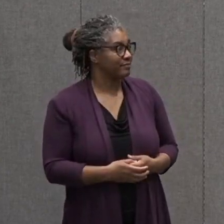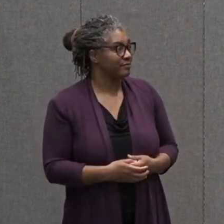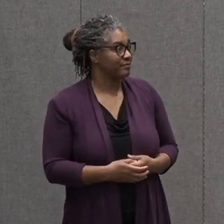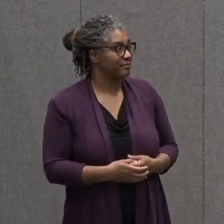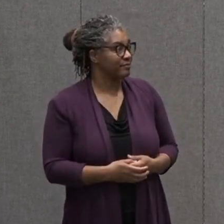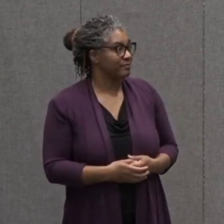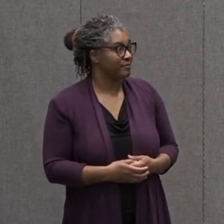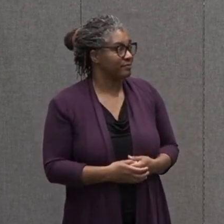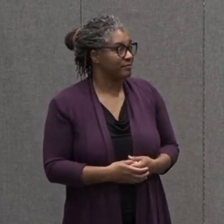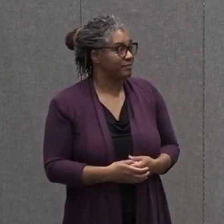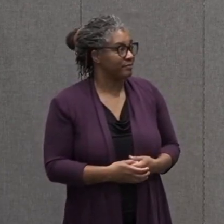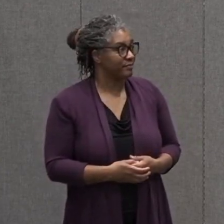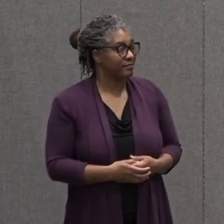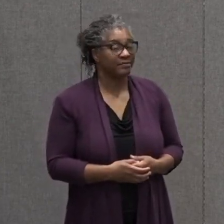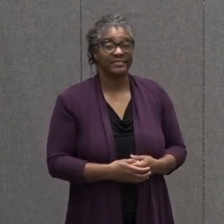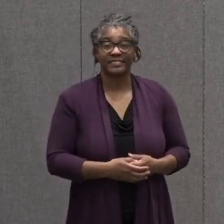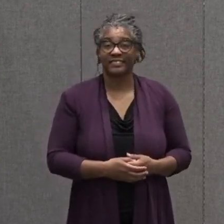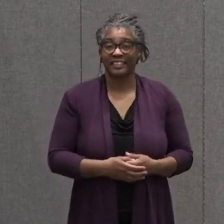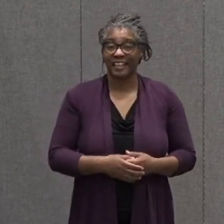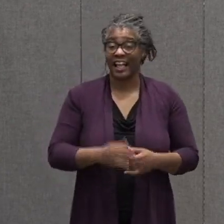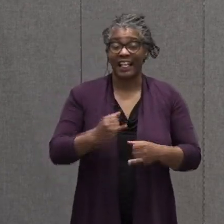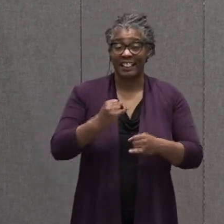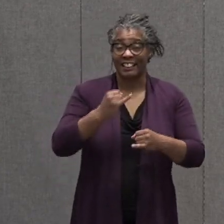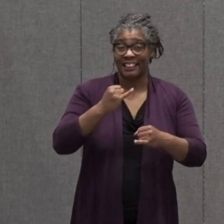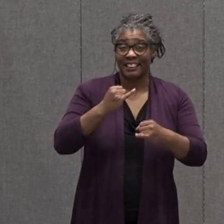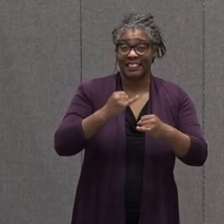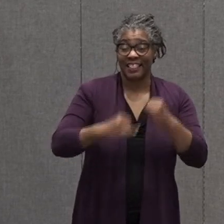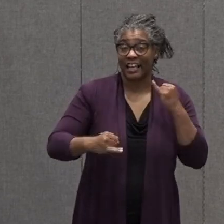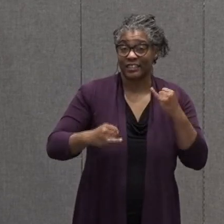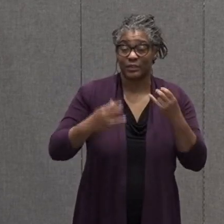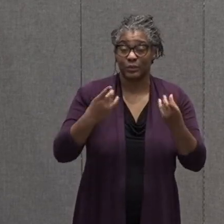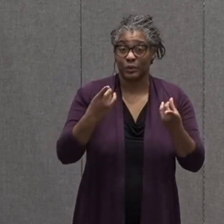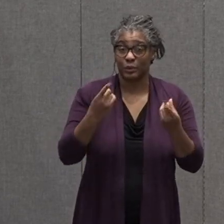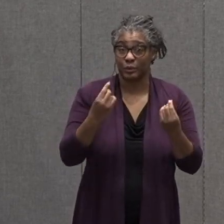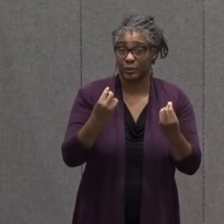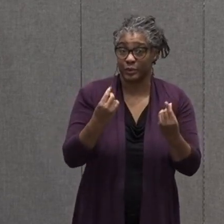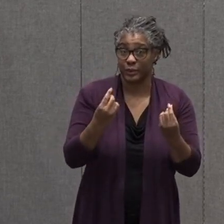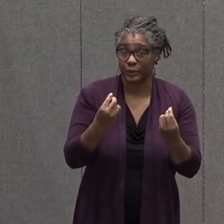And the very last step, what we're going to do, is we're going to roll up the tortilla.